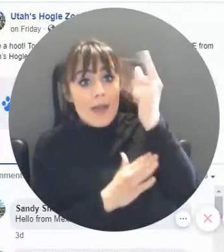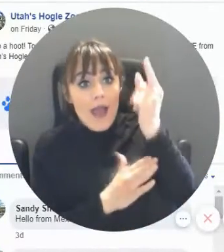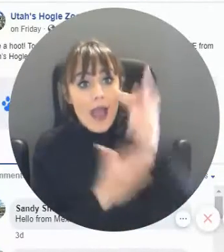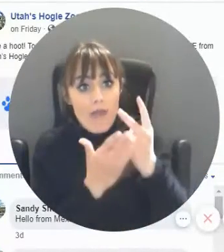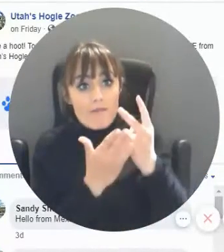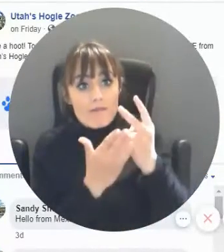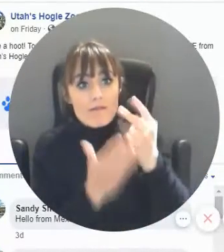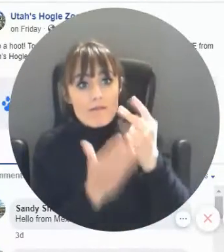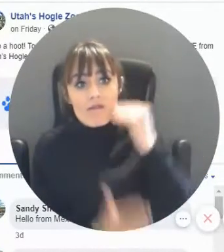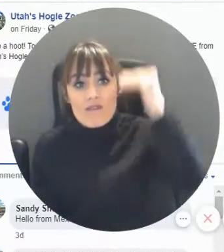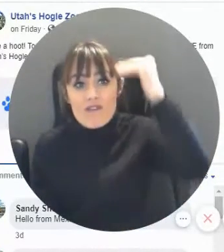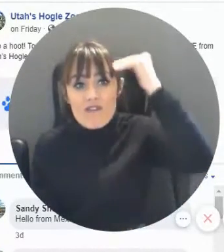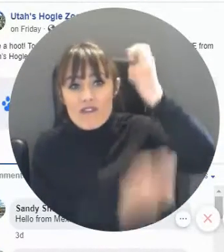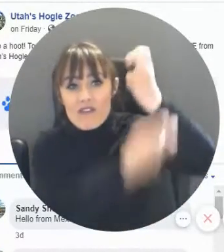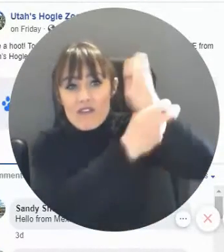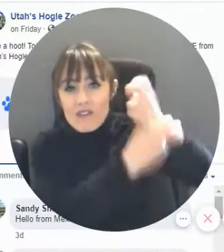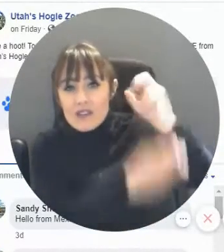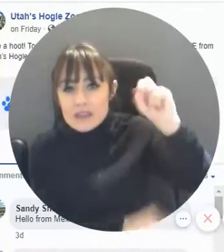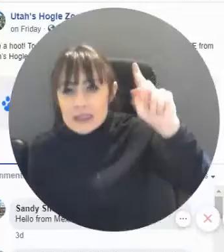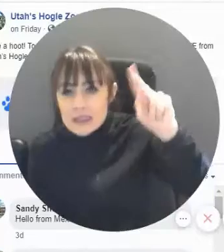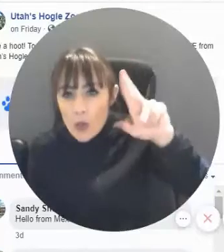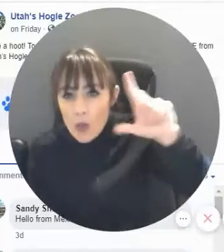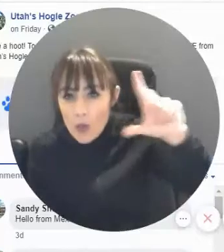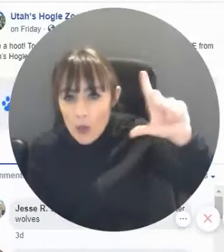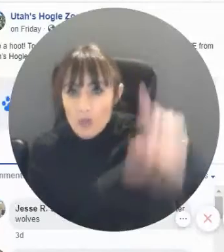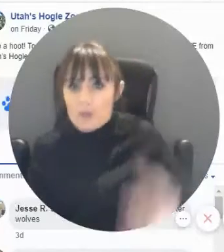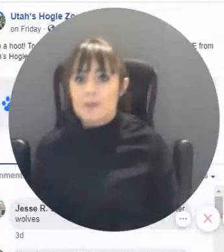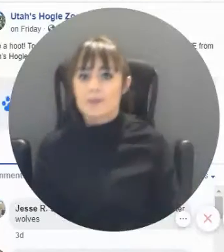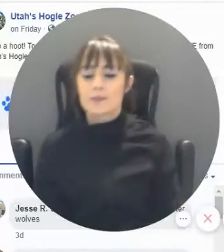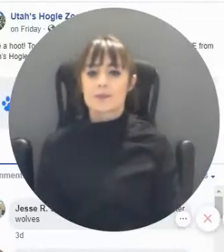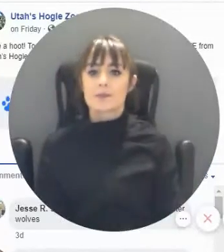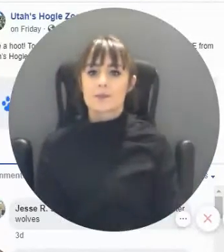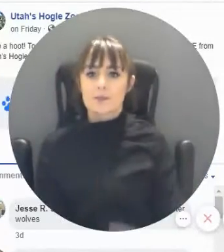Autumn: So this is the top, nose part, and the two eye sockets.